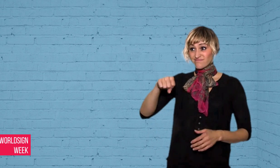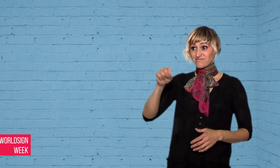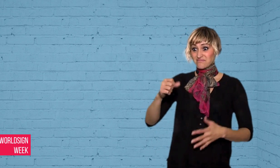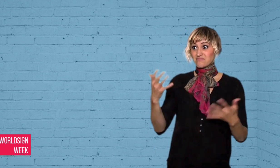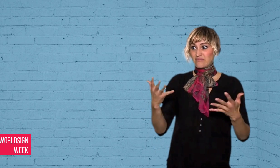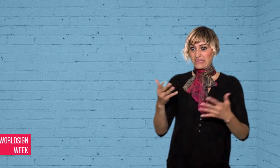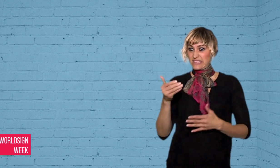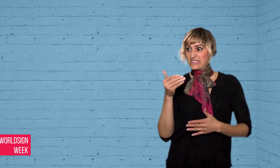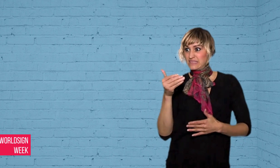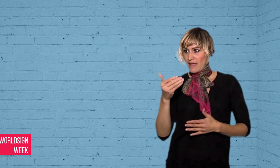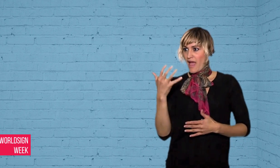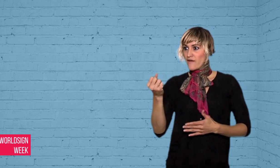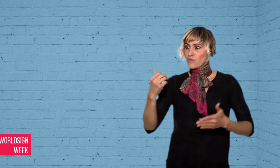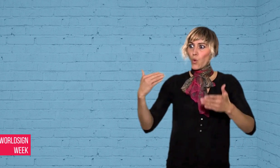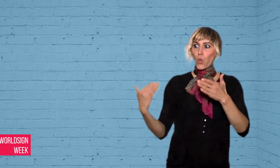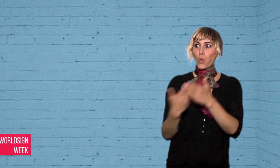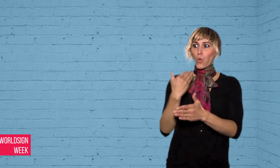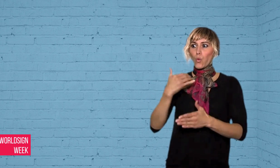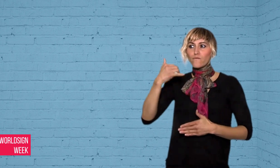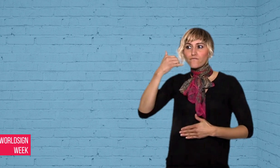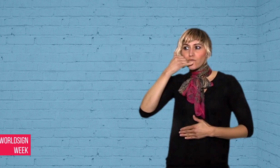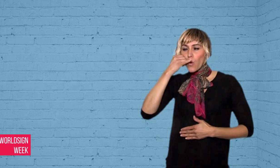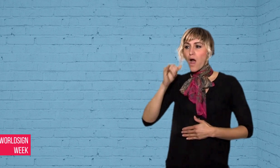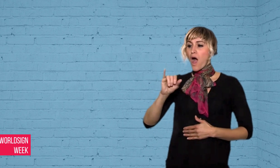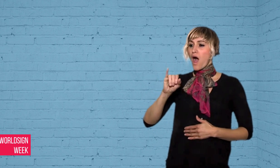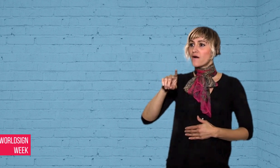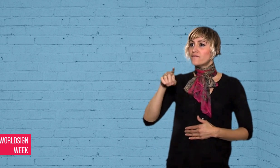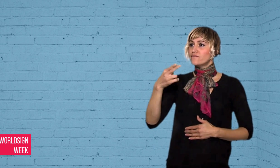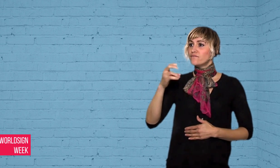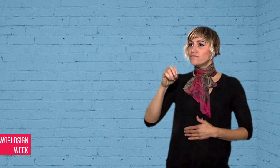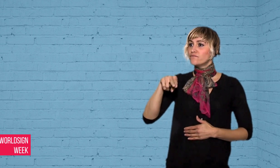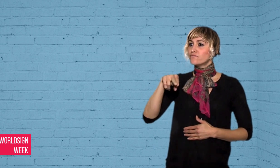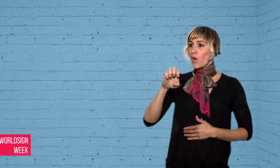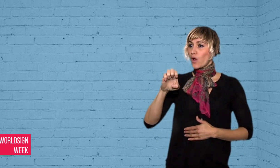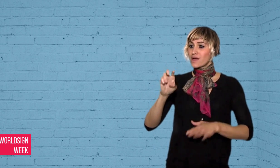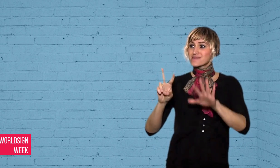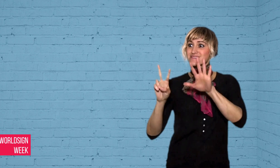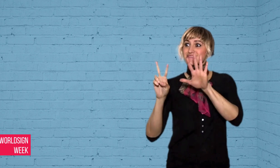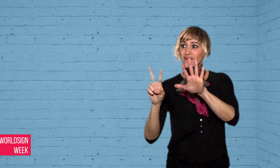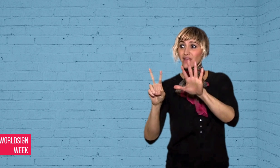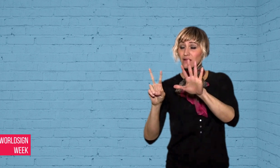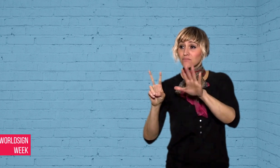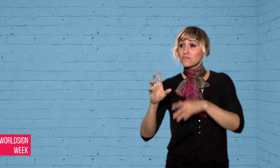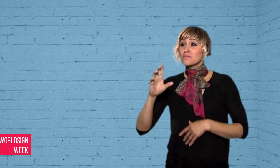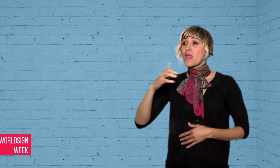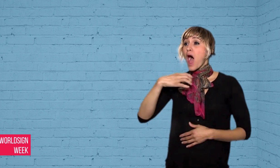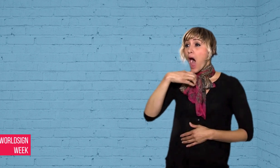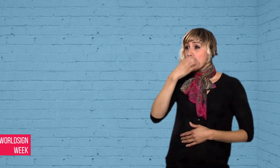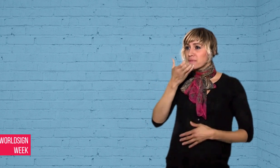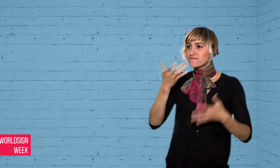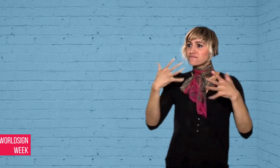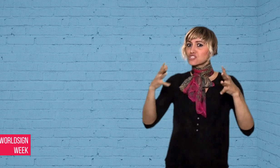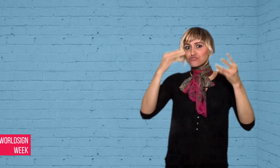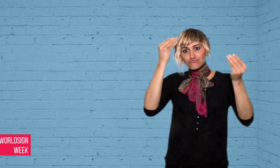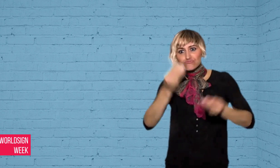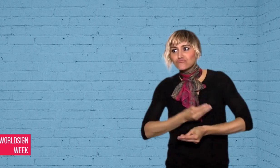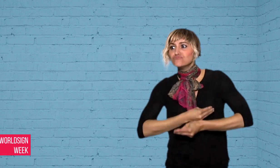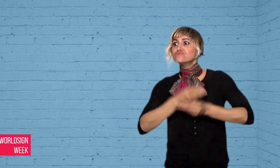Yes, it was a busy time for Apple